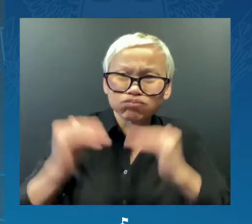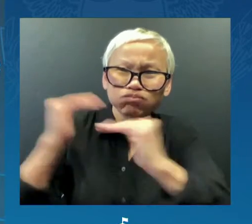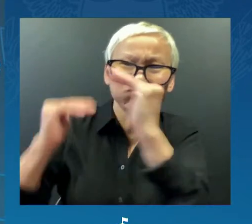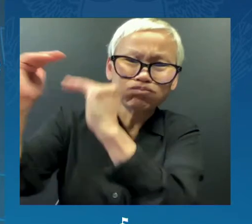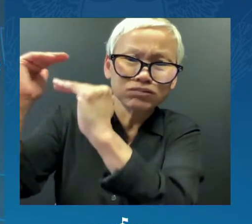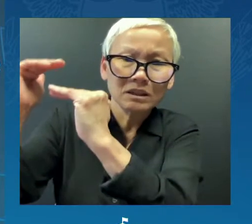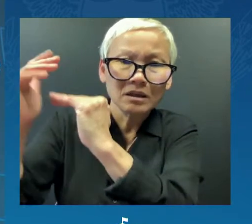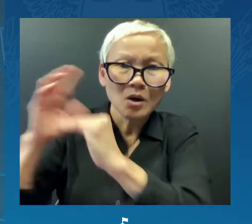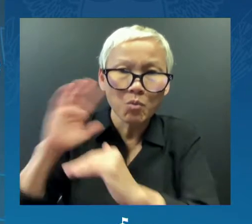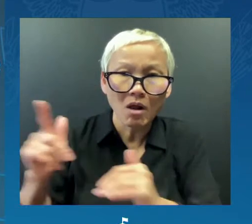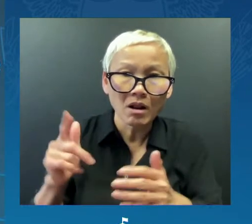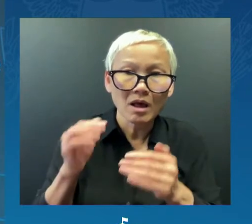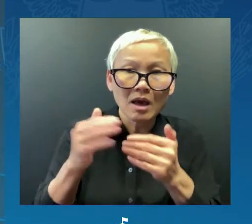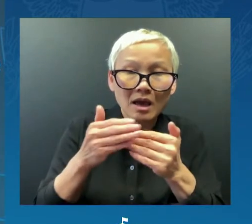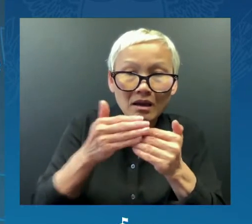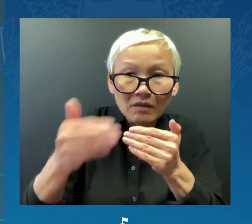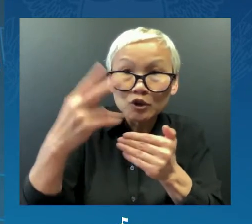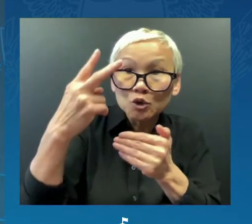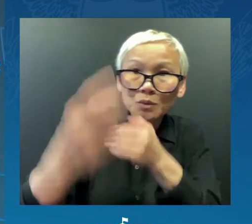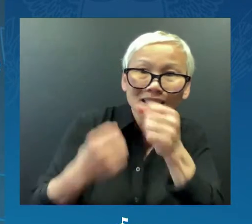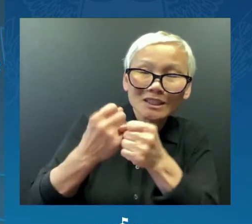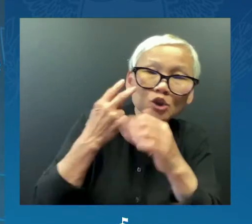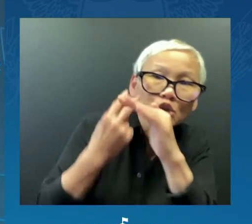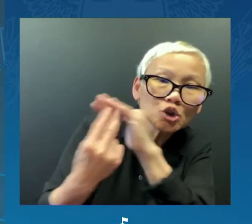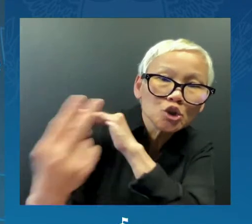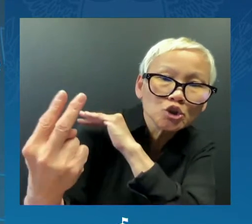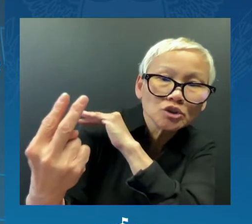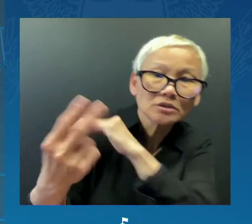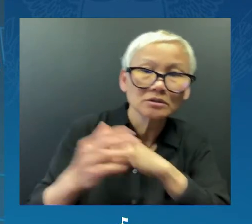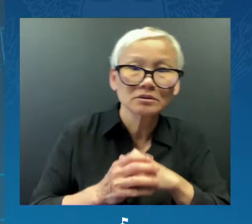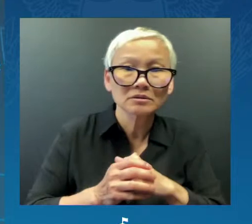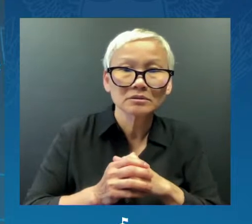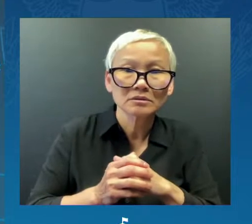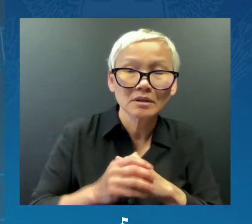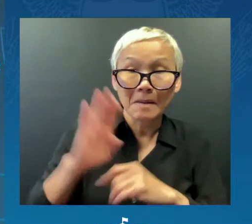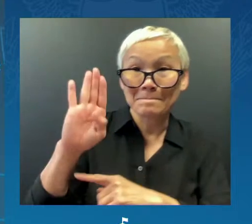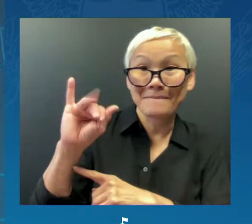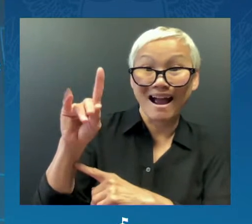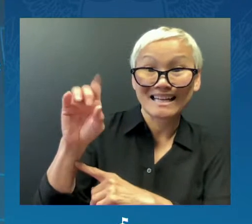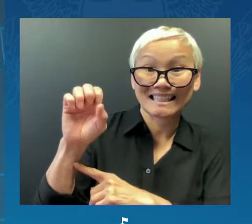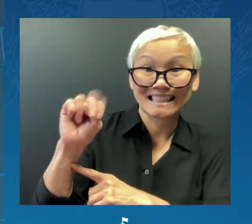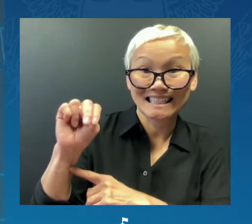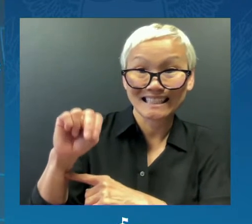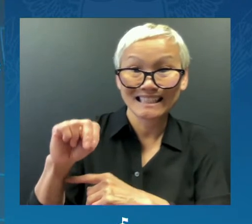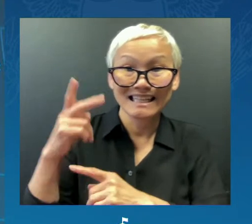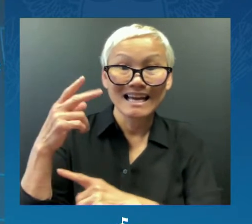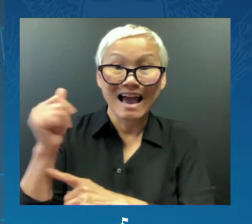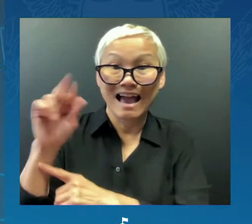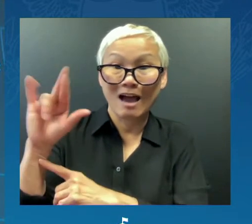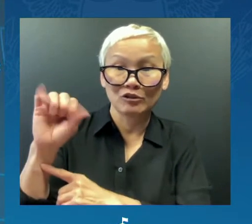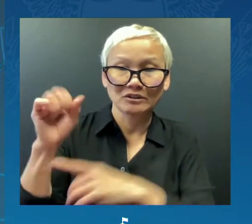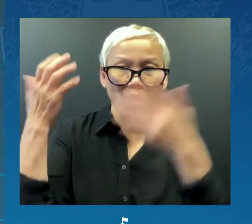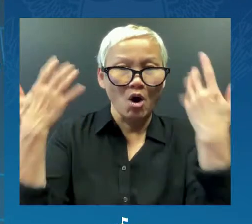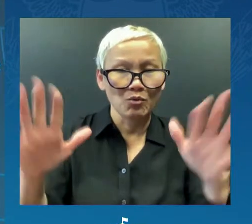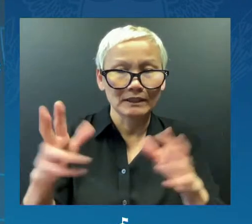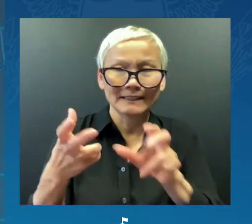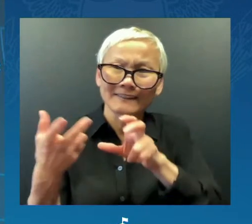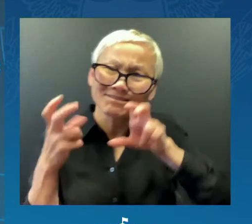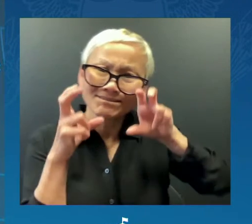the Biden-Harris administration would have invested more than $1 billion in education and youth programming in Africa,